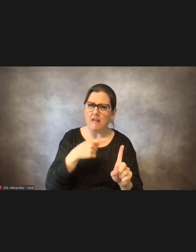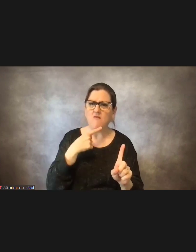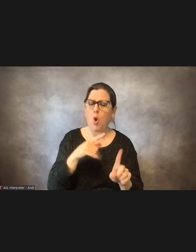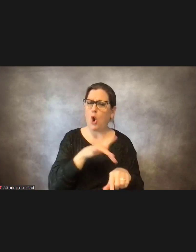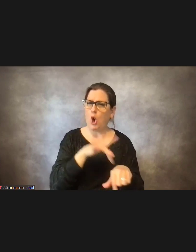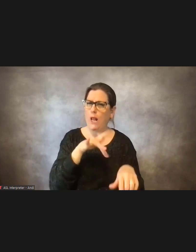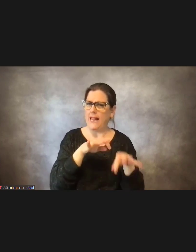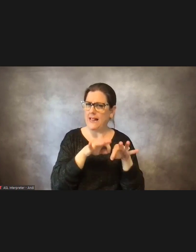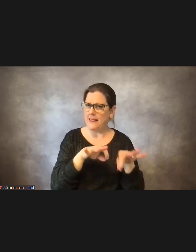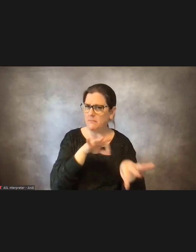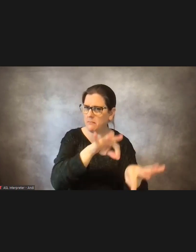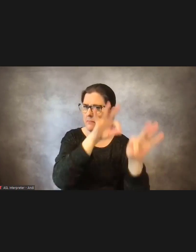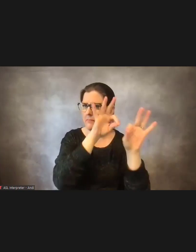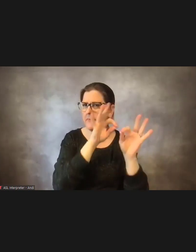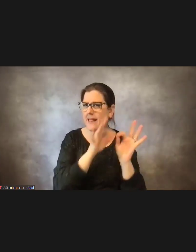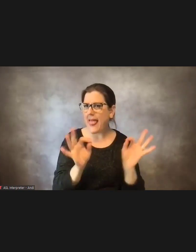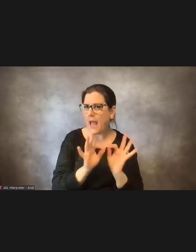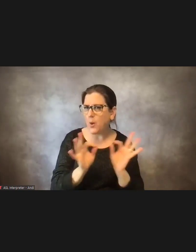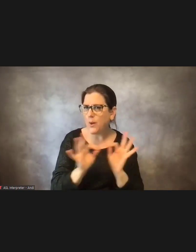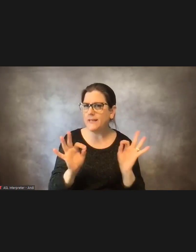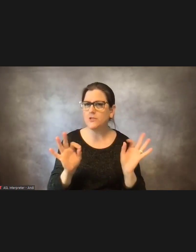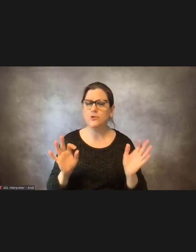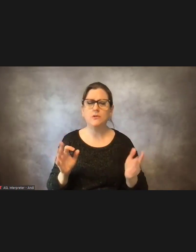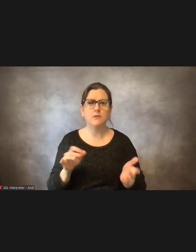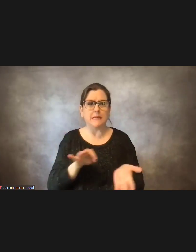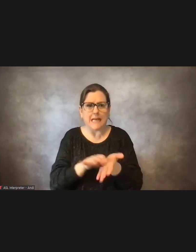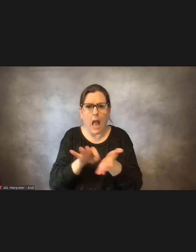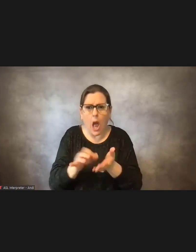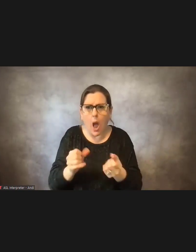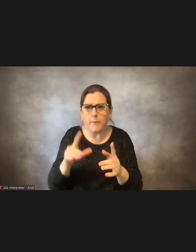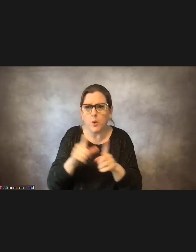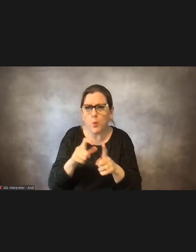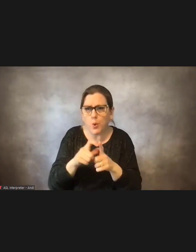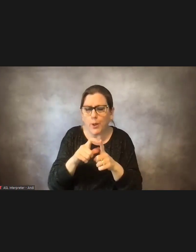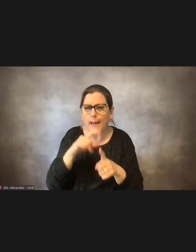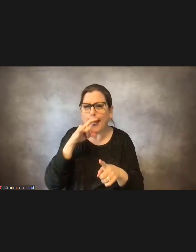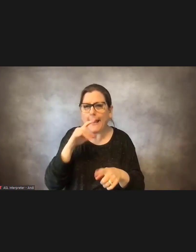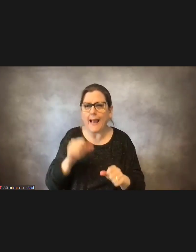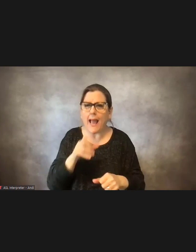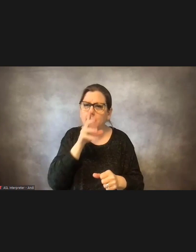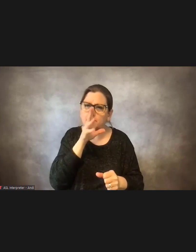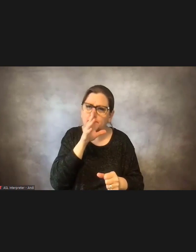language development; counting the words children can produce, etc.